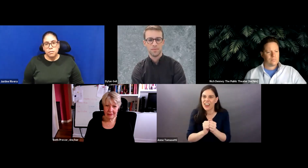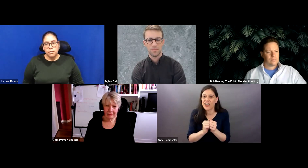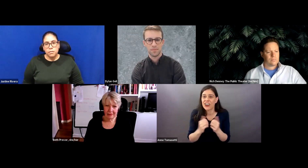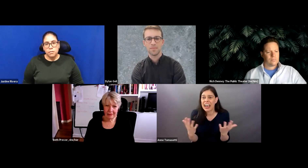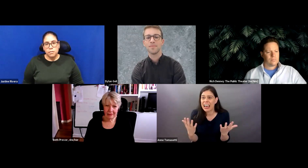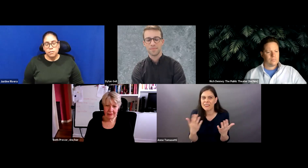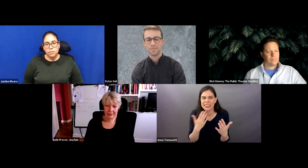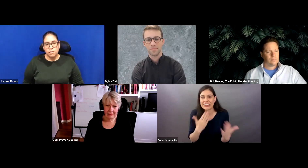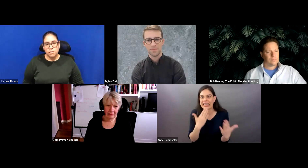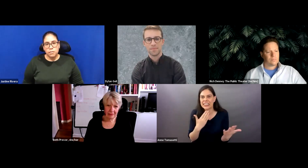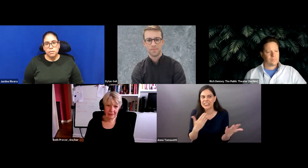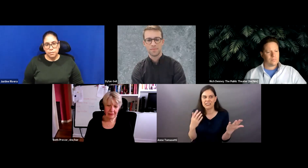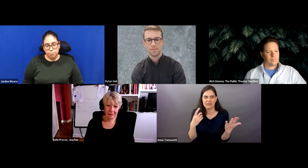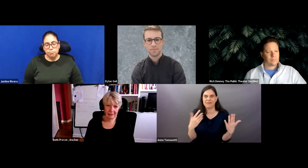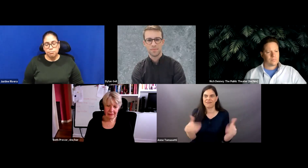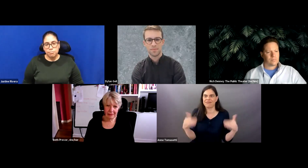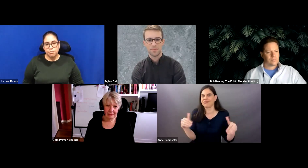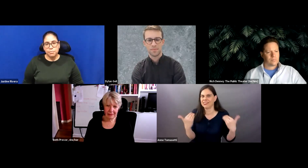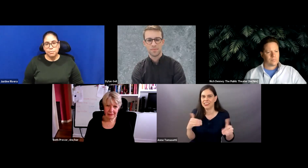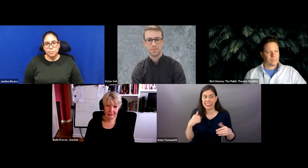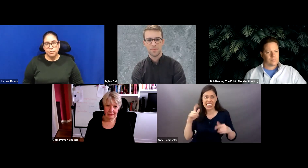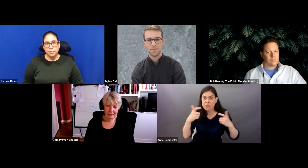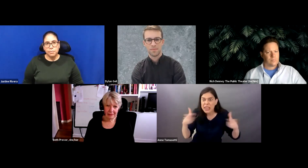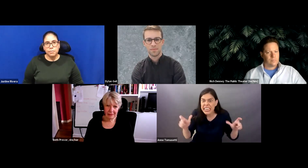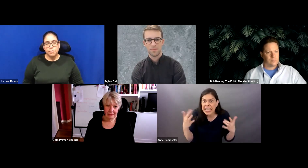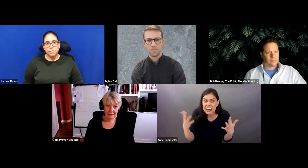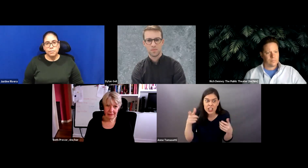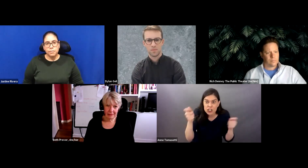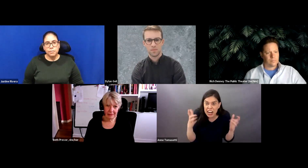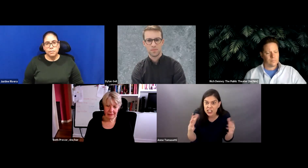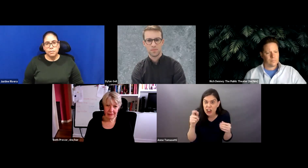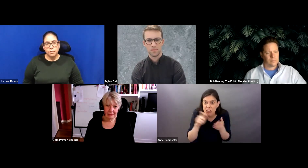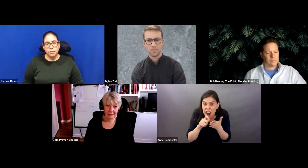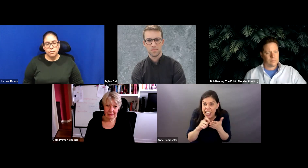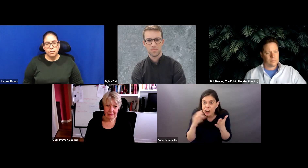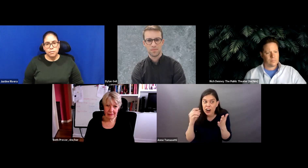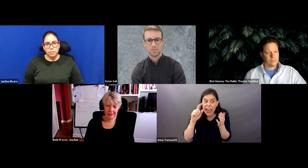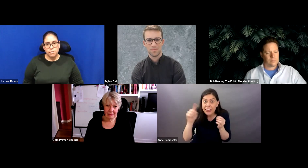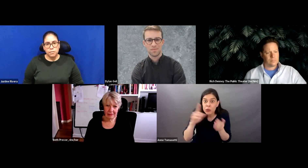us play with it, we collaborated together, and we eventually came to an agreement of where it should be. And it was, I mean,